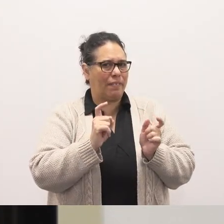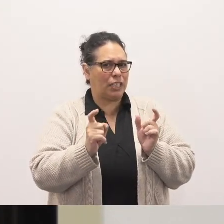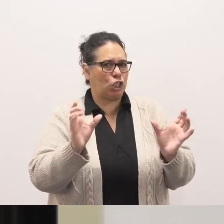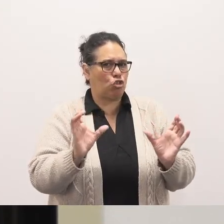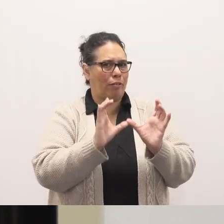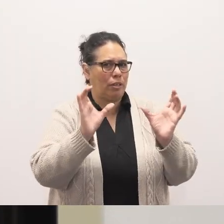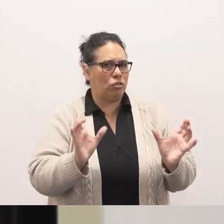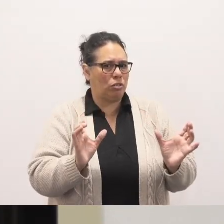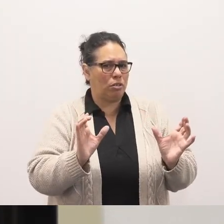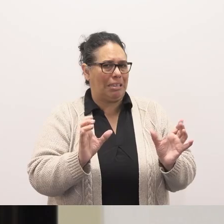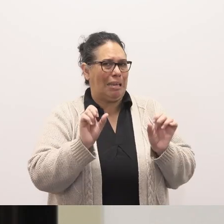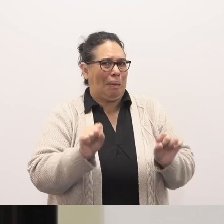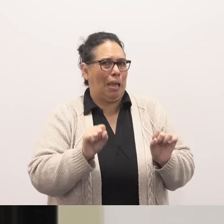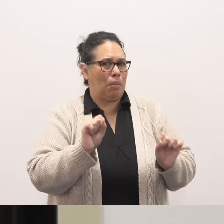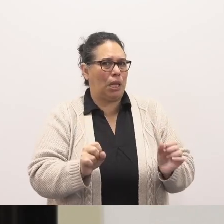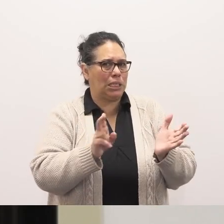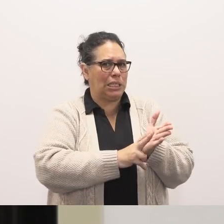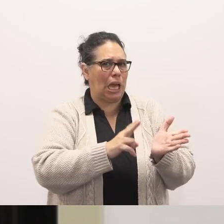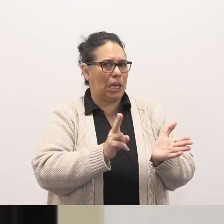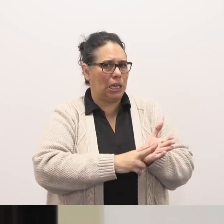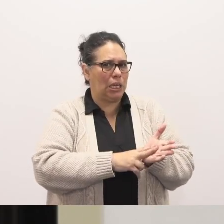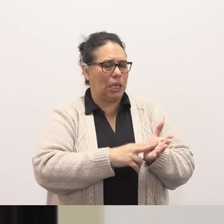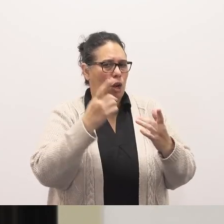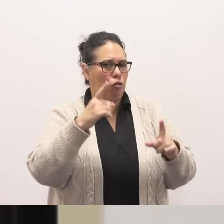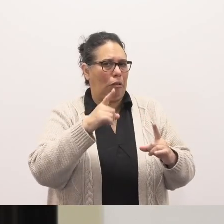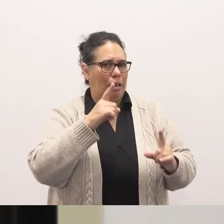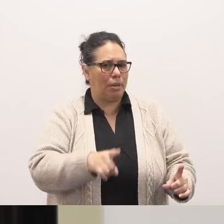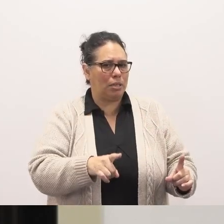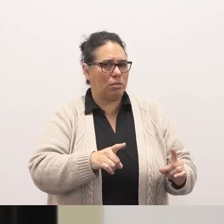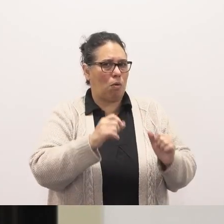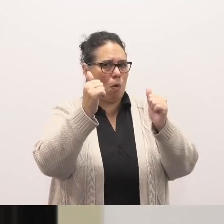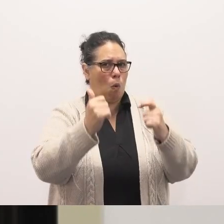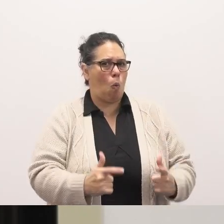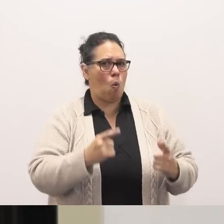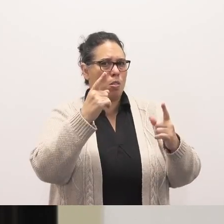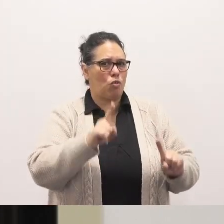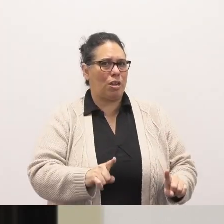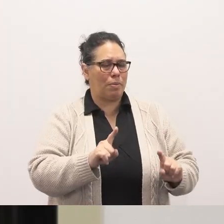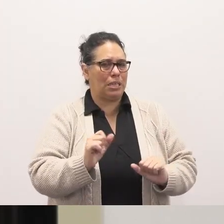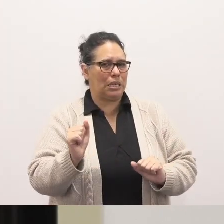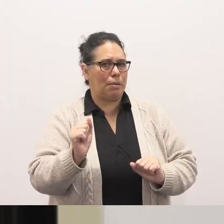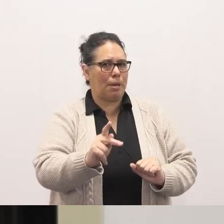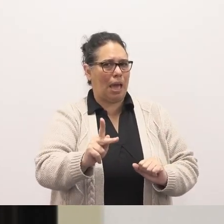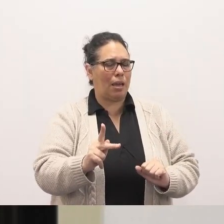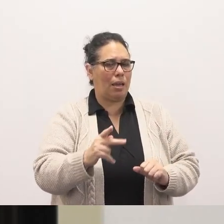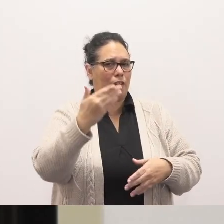it delegates the ability to sign these particular agreements. All of those agreements then come back in front of the board for approval.